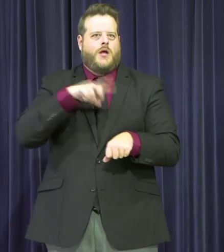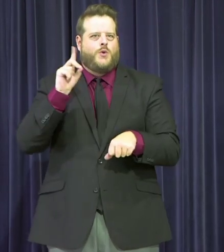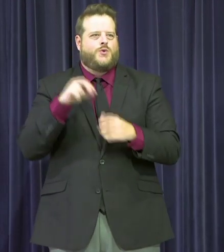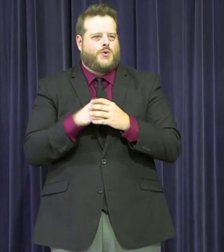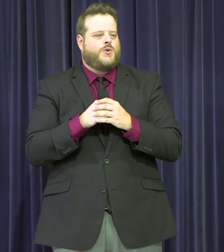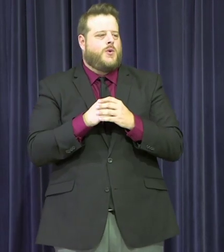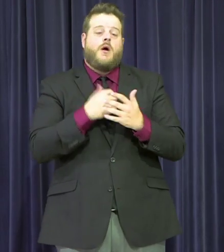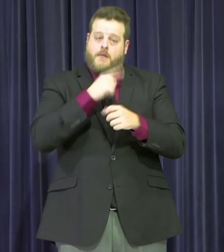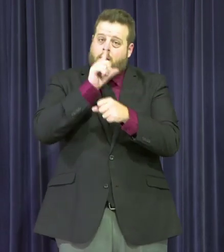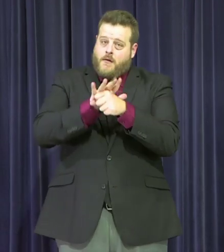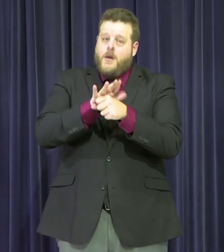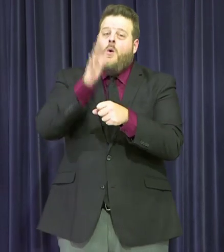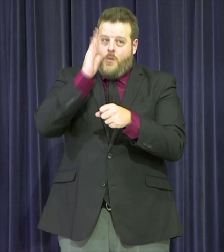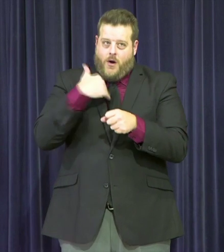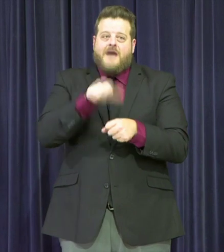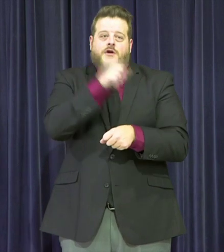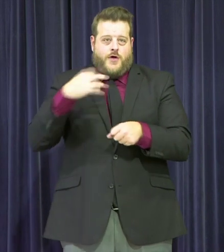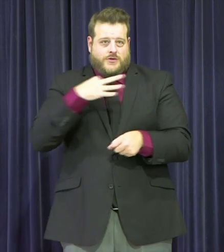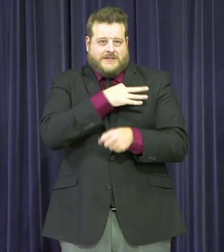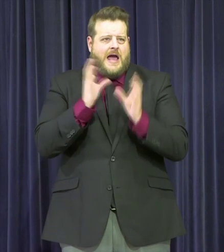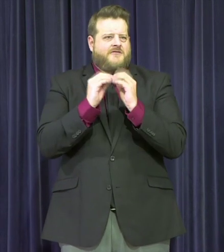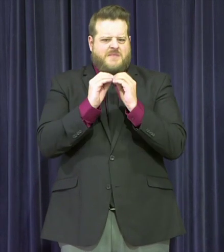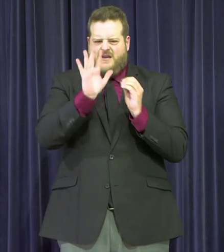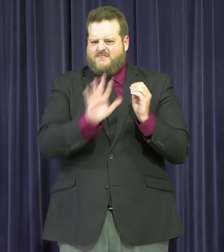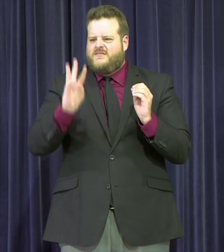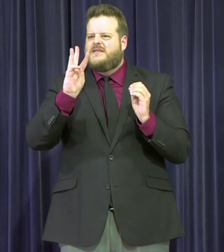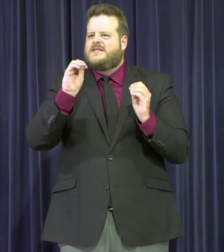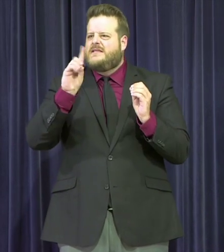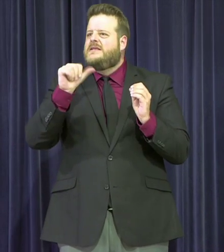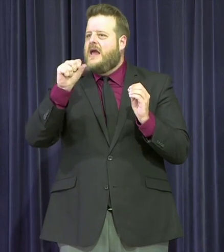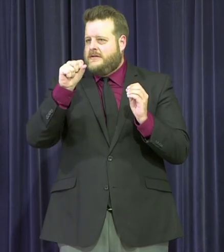I will commit to you, we're going to have another staff meeting in about 60 days from now.